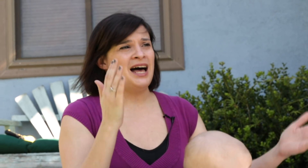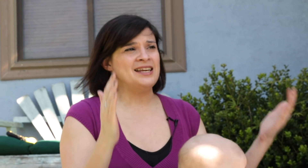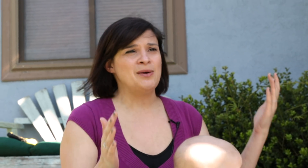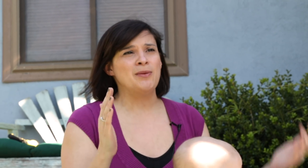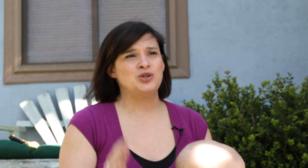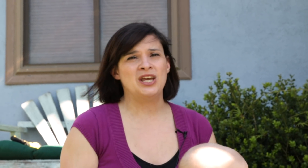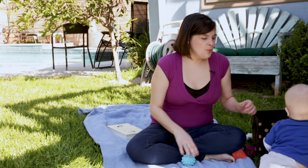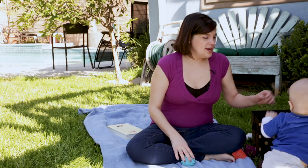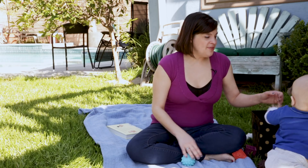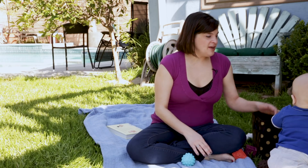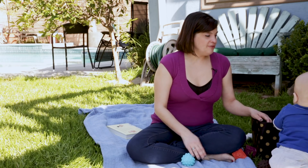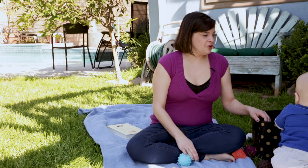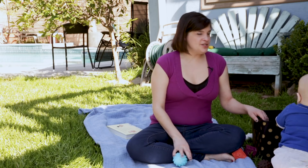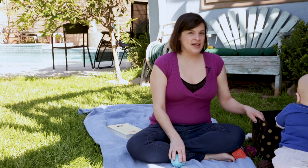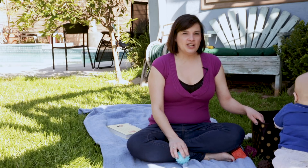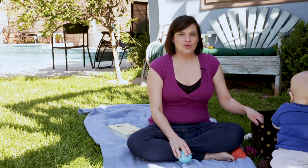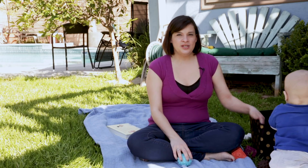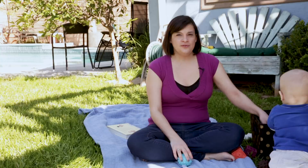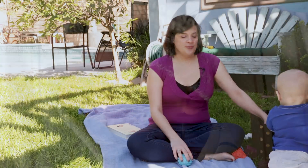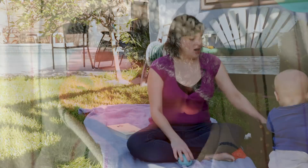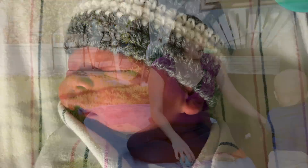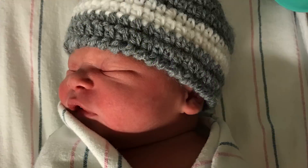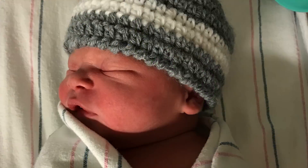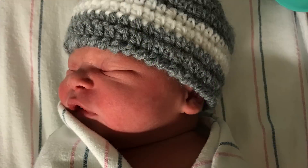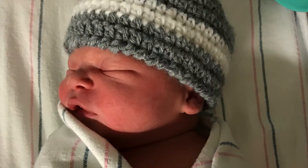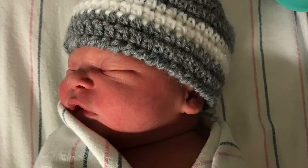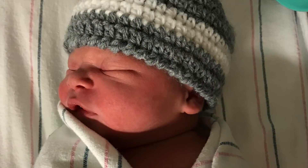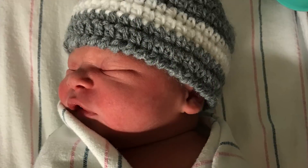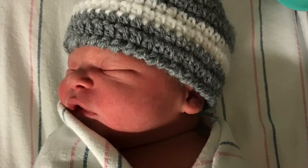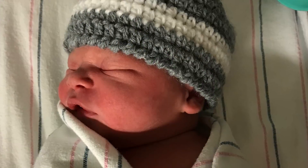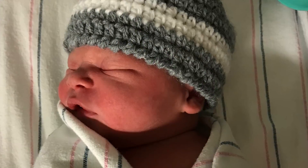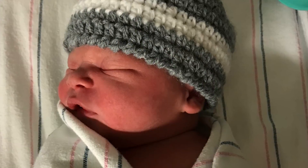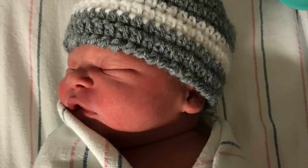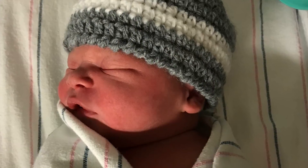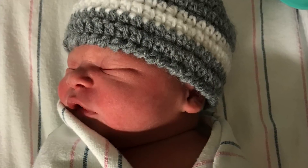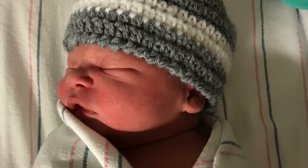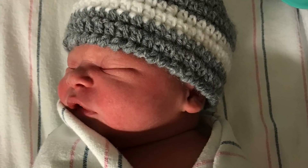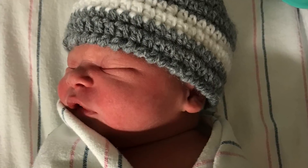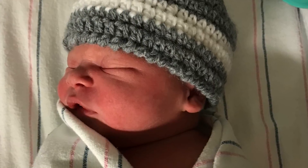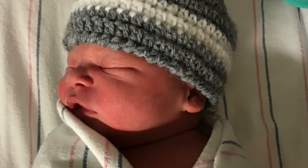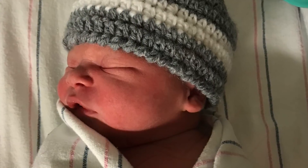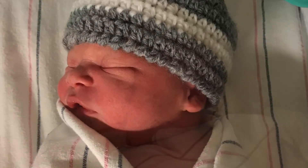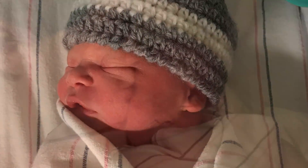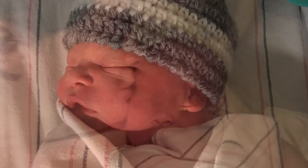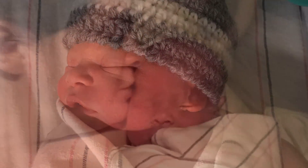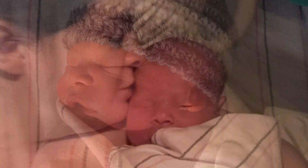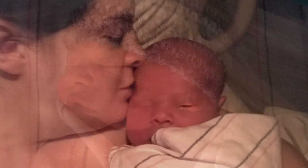somewhere in between. When we got that first diagnosis from the audiologist, the experience there was a little bit dry. You know, she sort of gave us the diagnosis